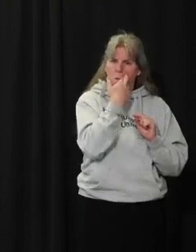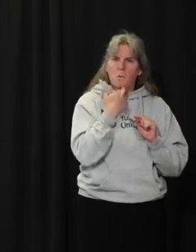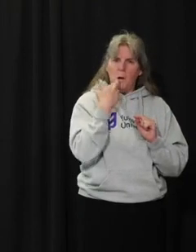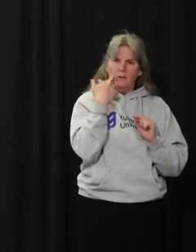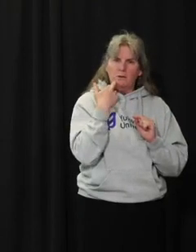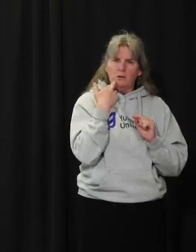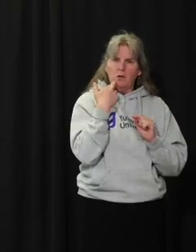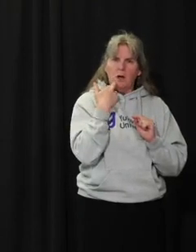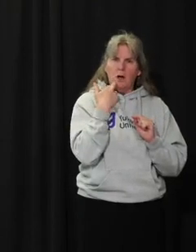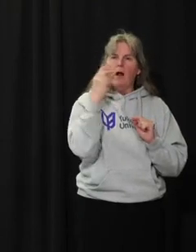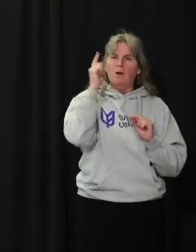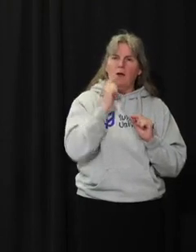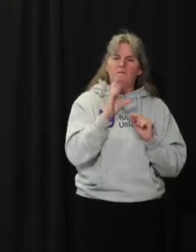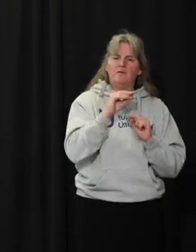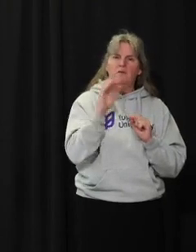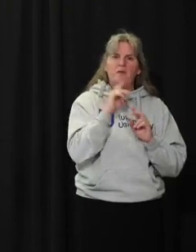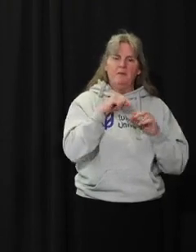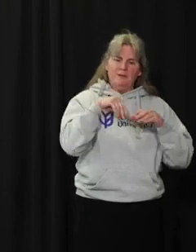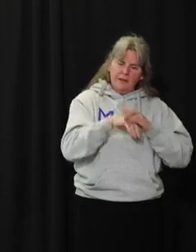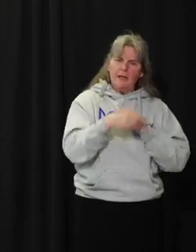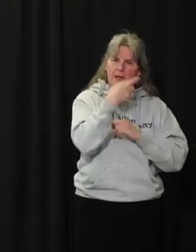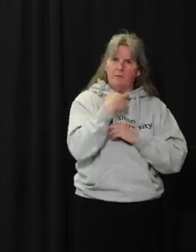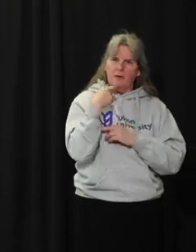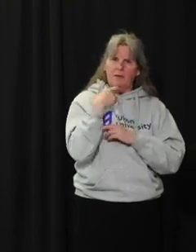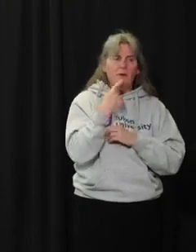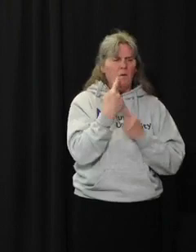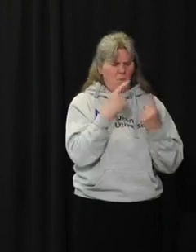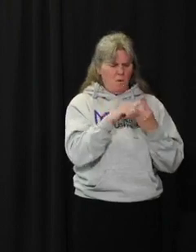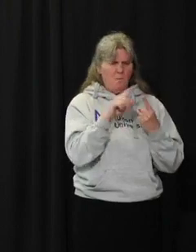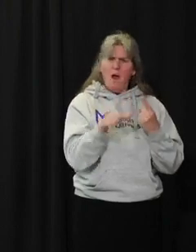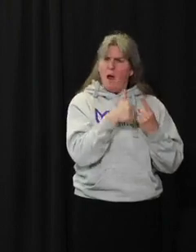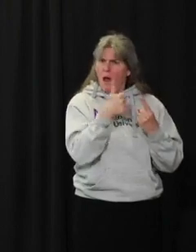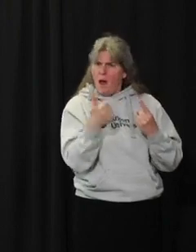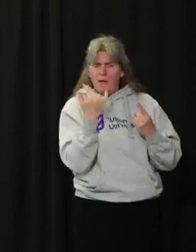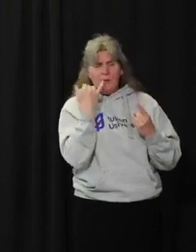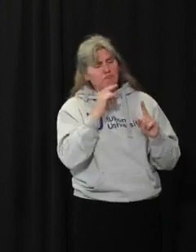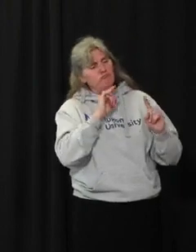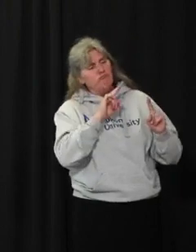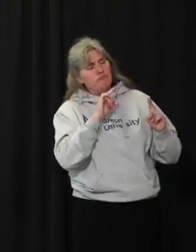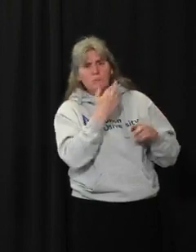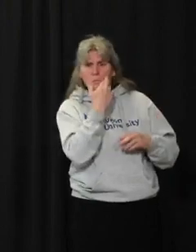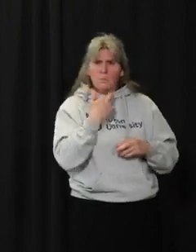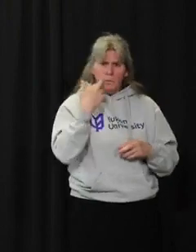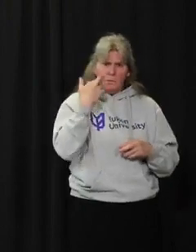capacity. What are some of the other guidelines, like if people start